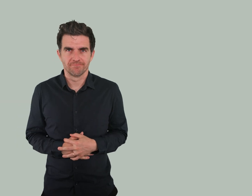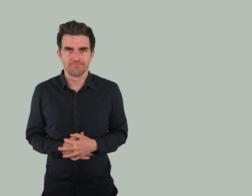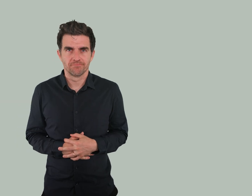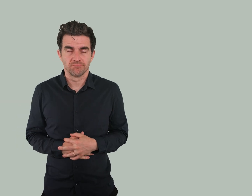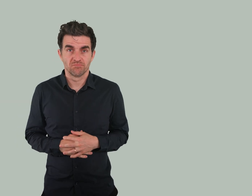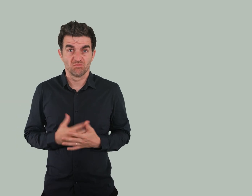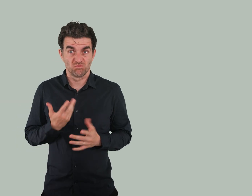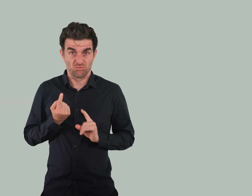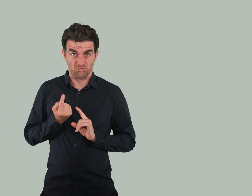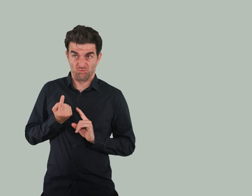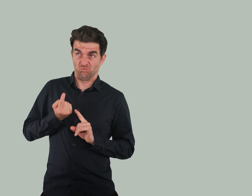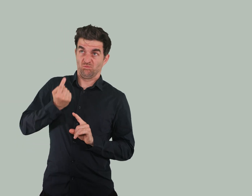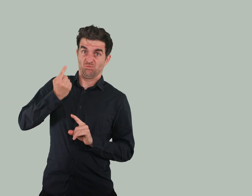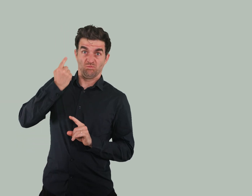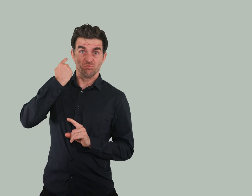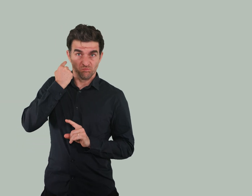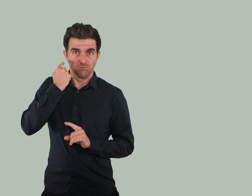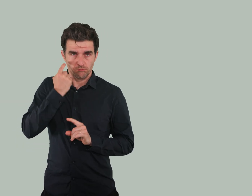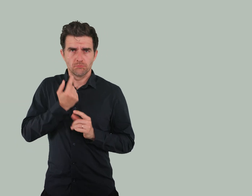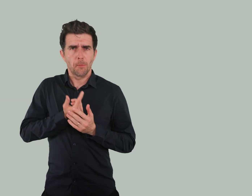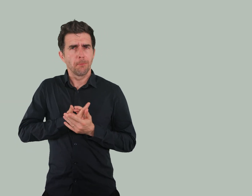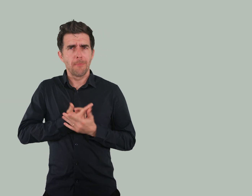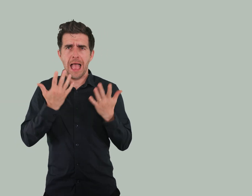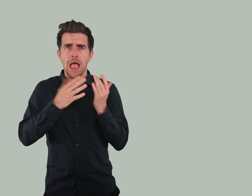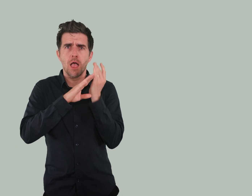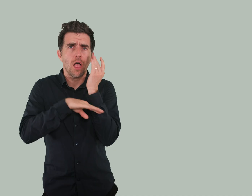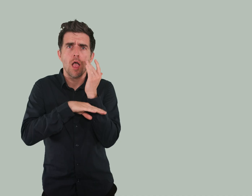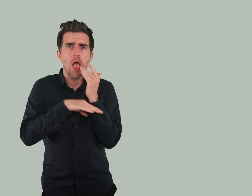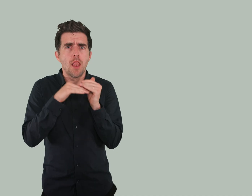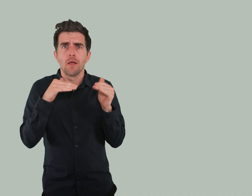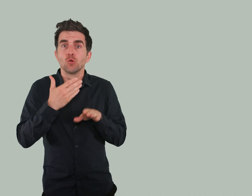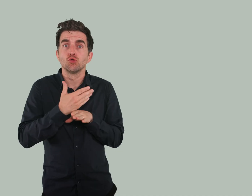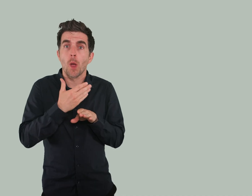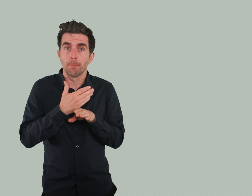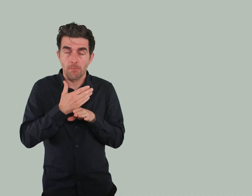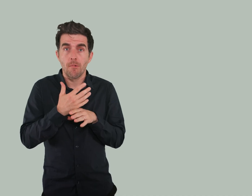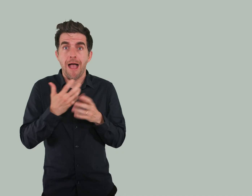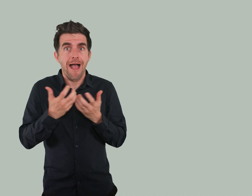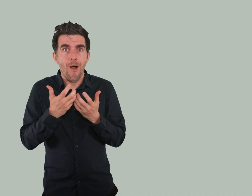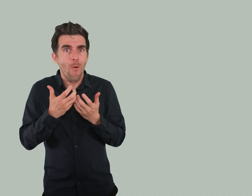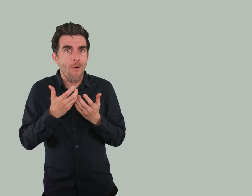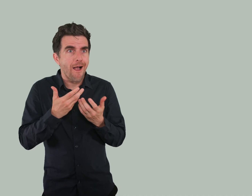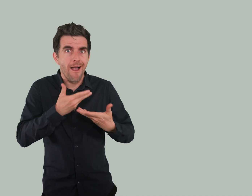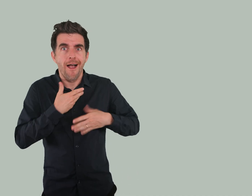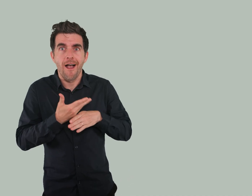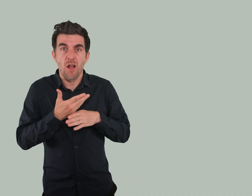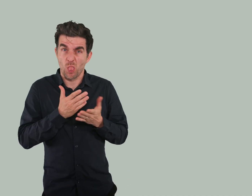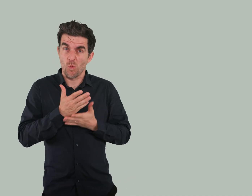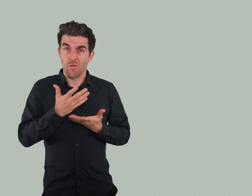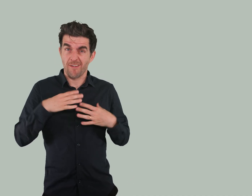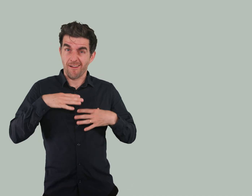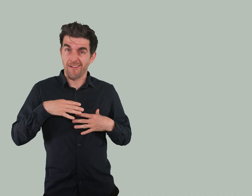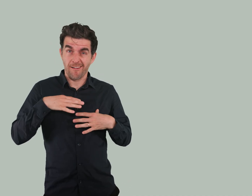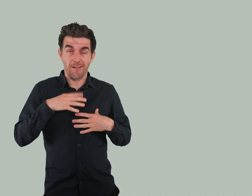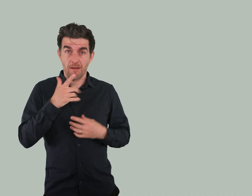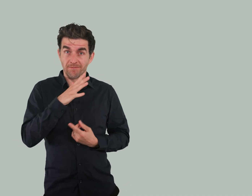250. A generation ago, many entry-level jobs were filled through informal routes: